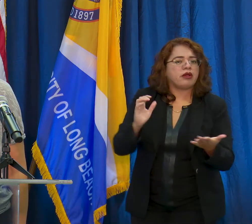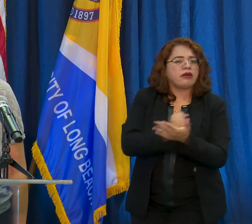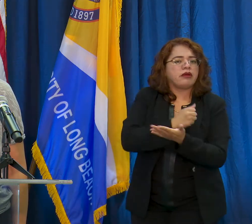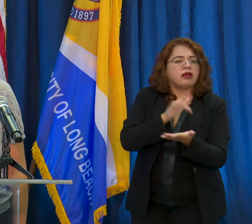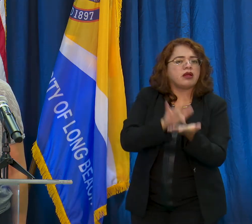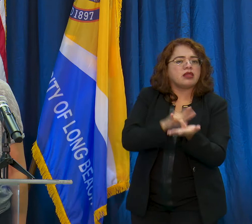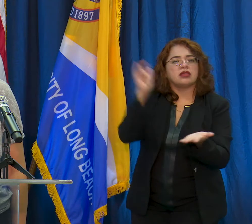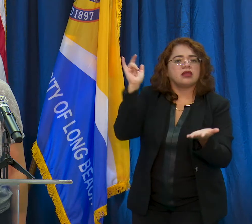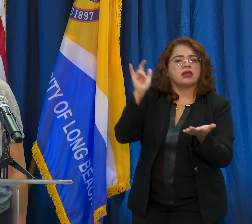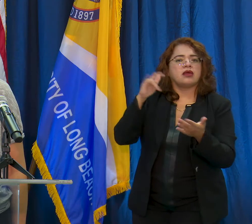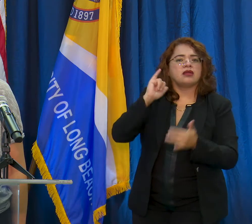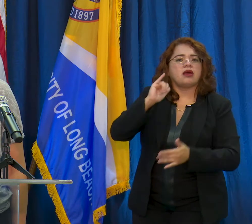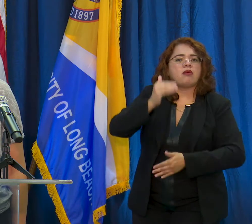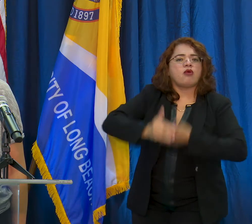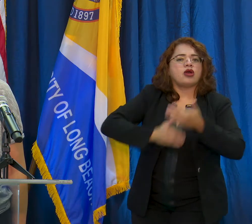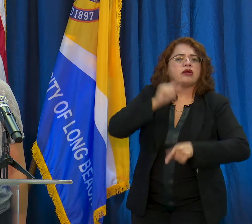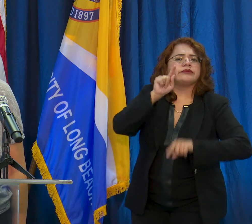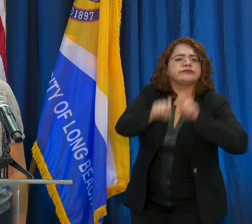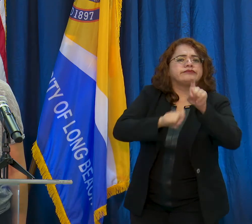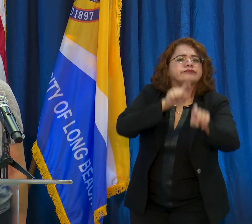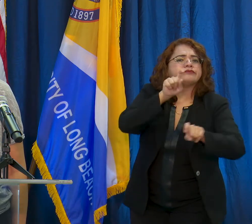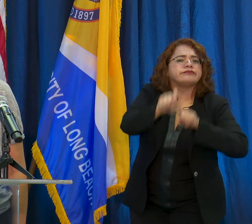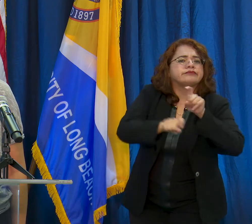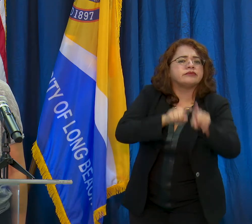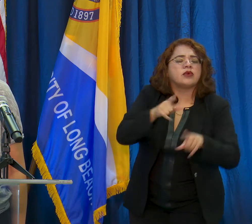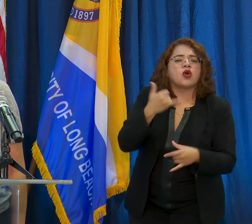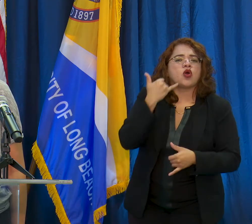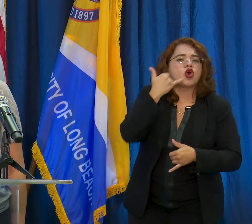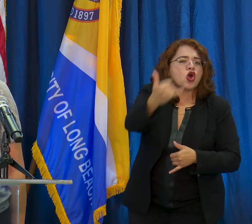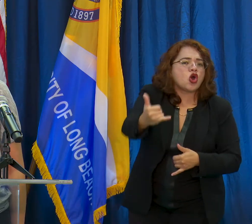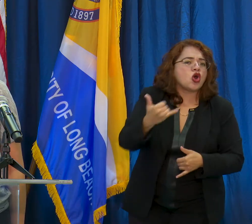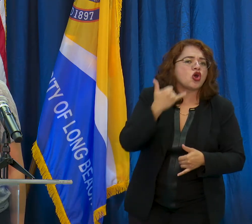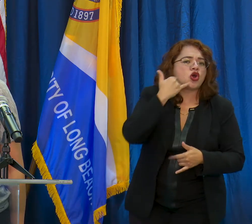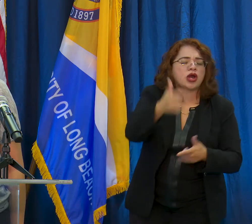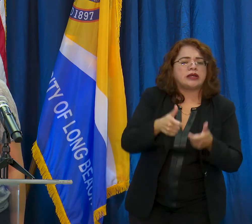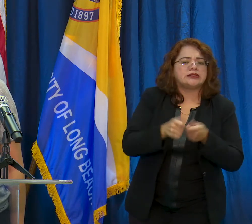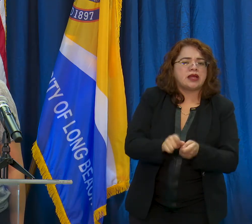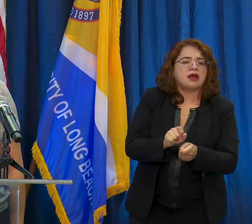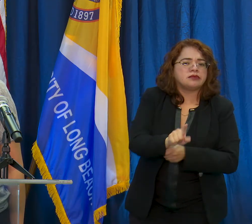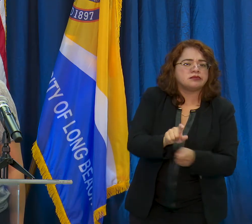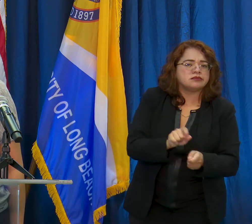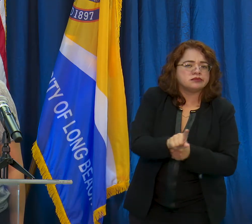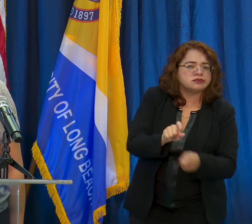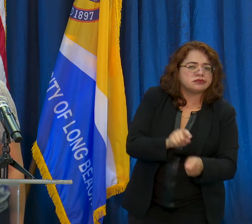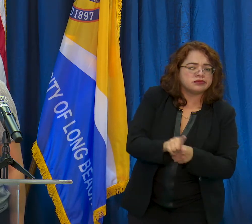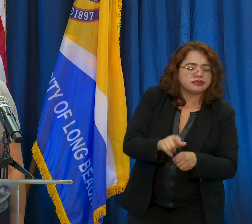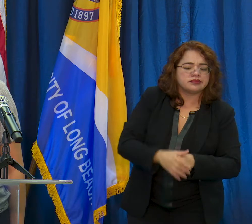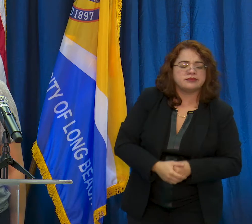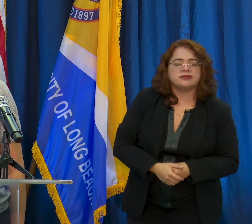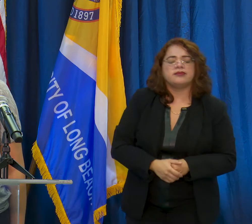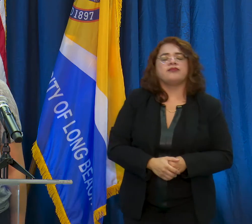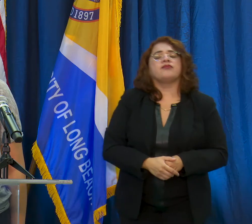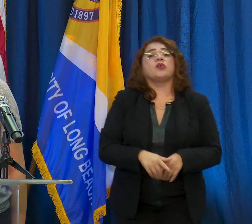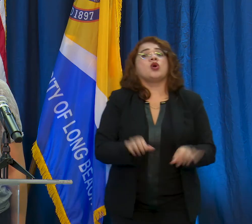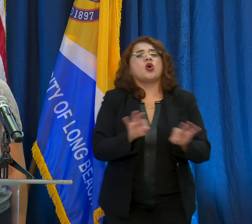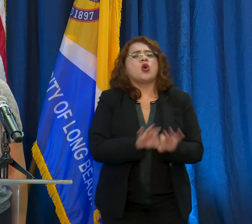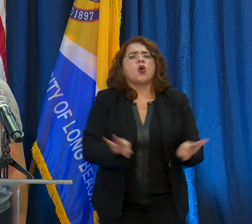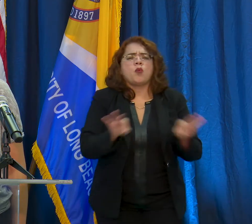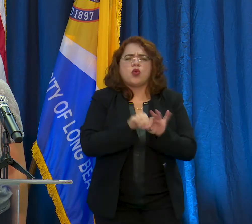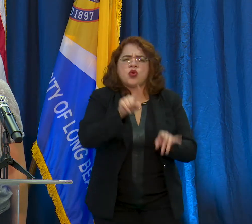process works are calling and sending text messages, so it's important to be vigilant and prepared